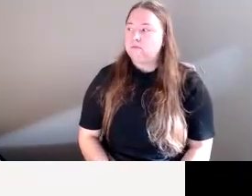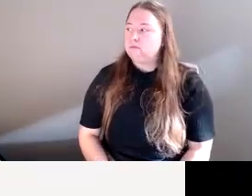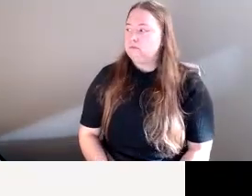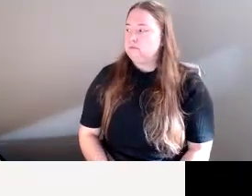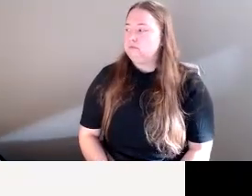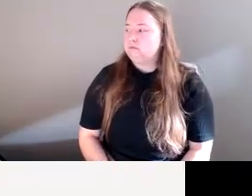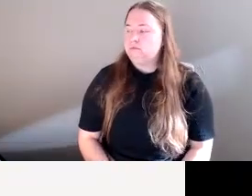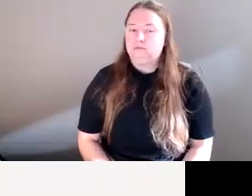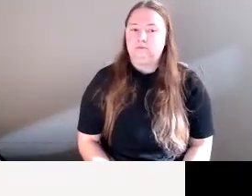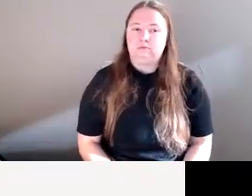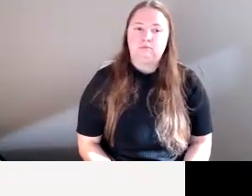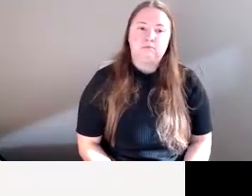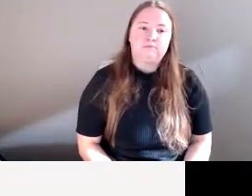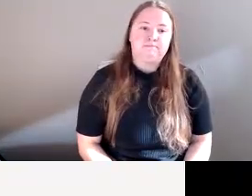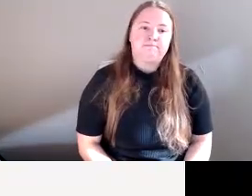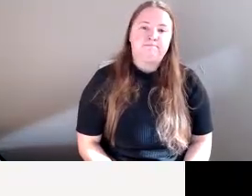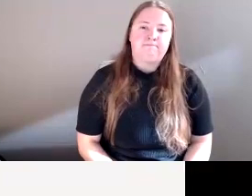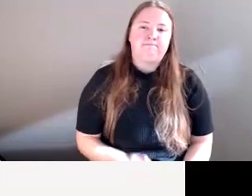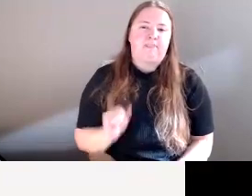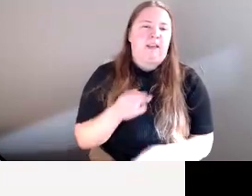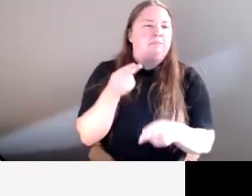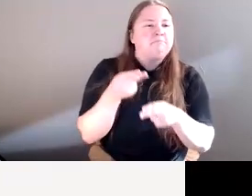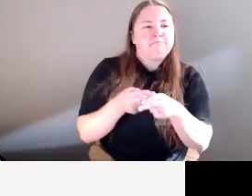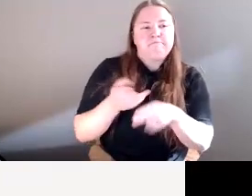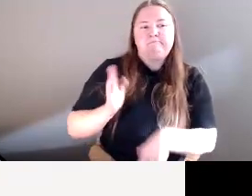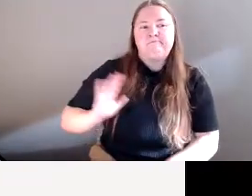So let's see. And as I mentioned earlier, some features are just